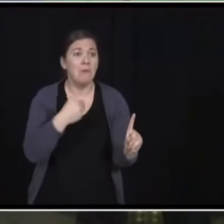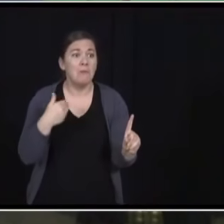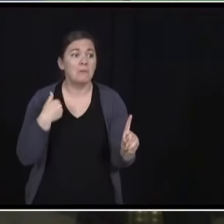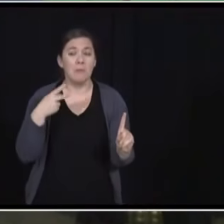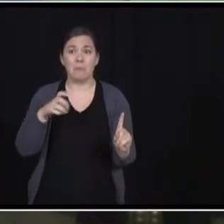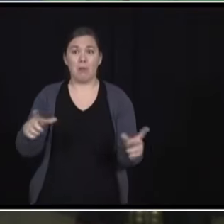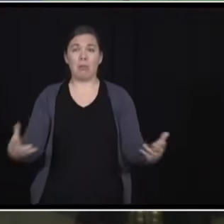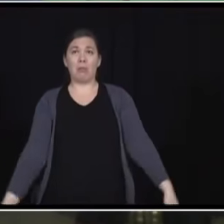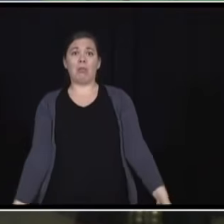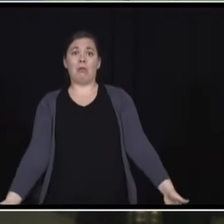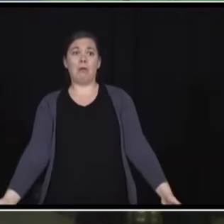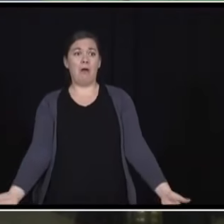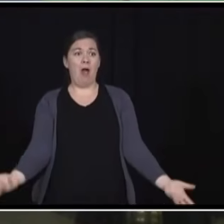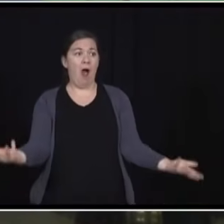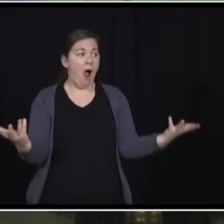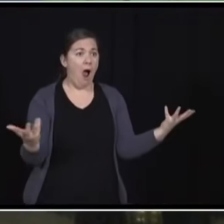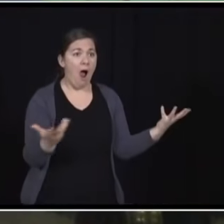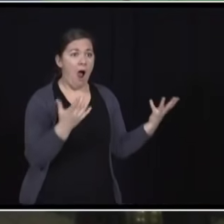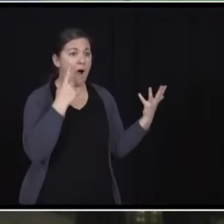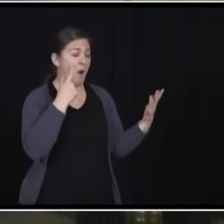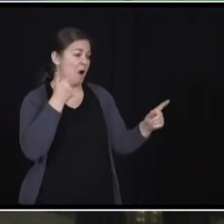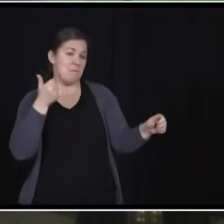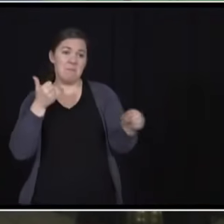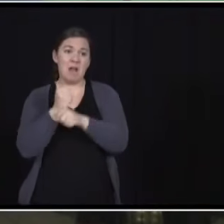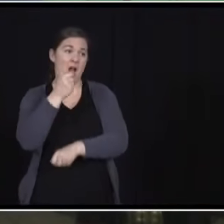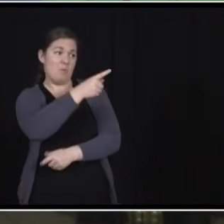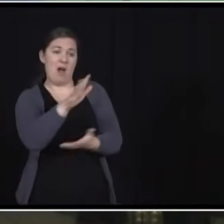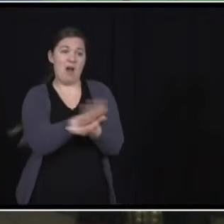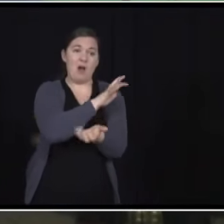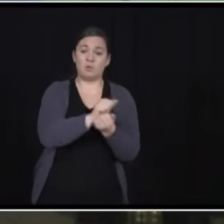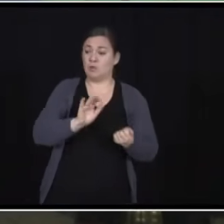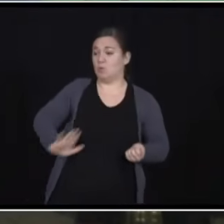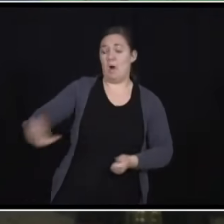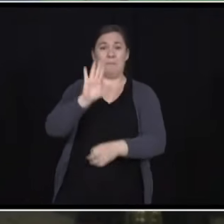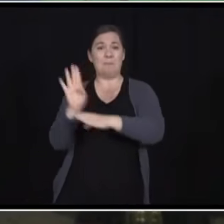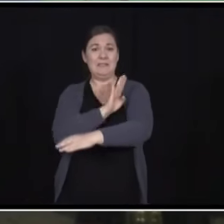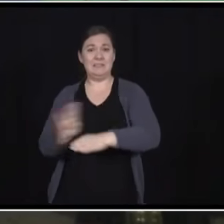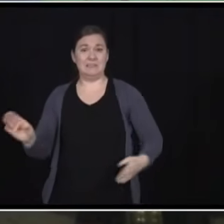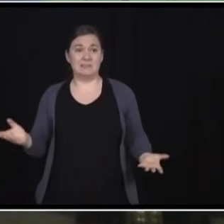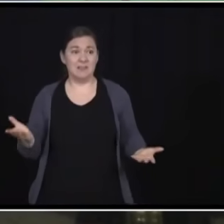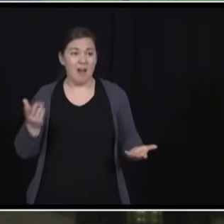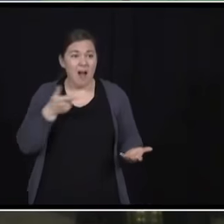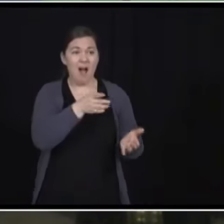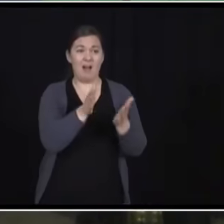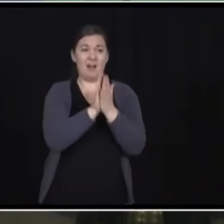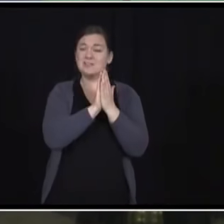and I understand you are saying funding is coming and a vaccine will solve this but this is the